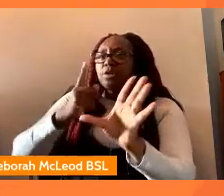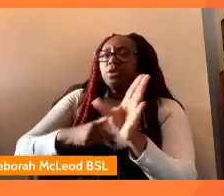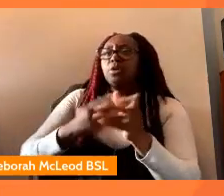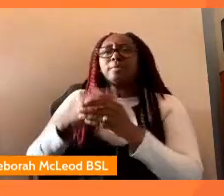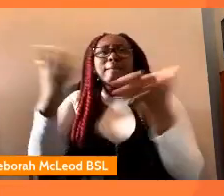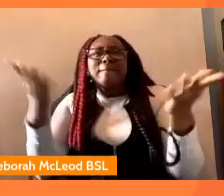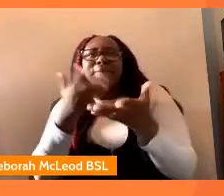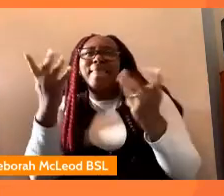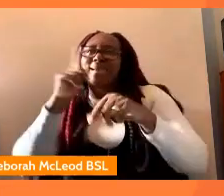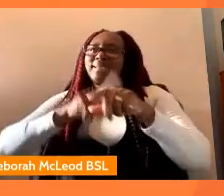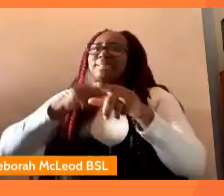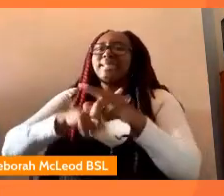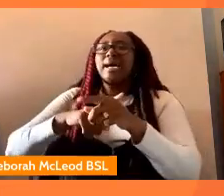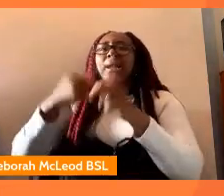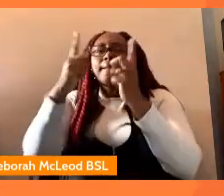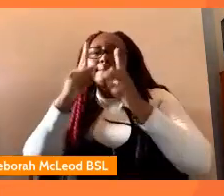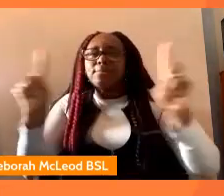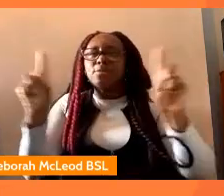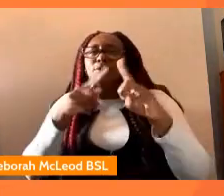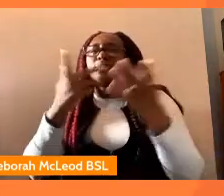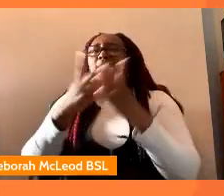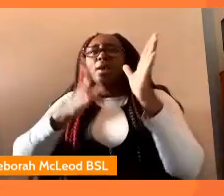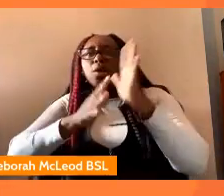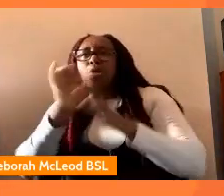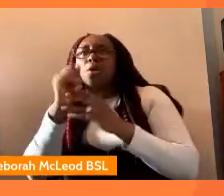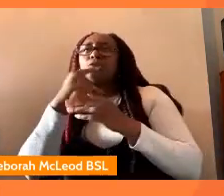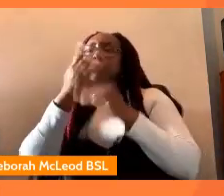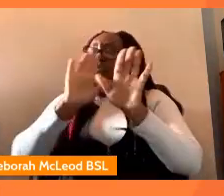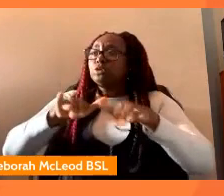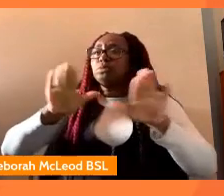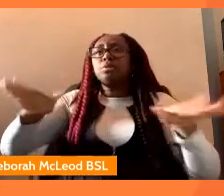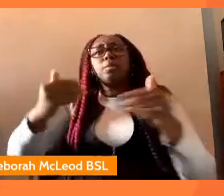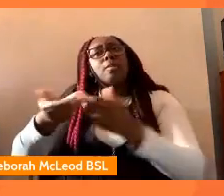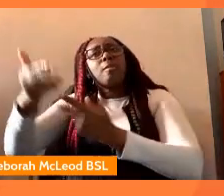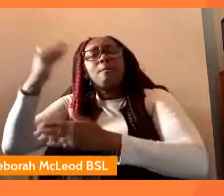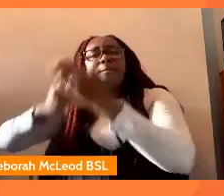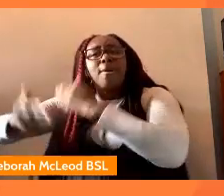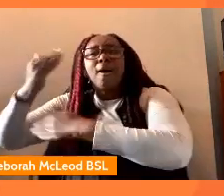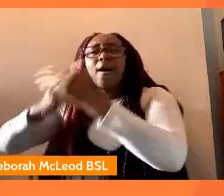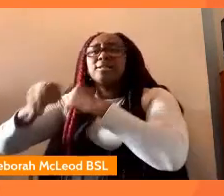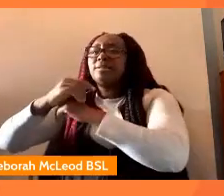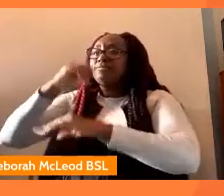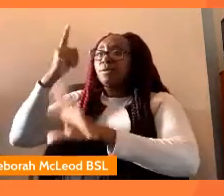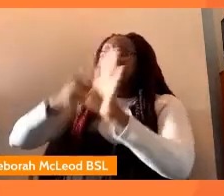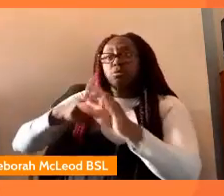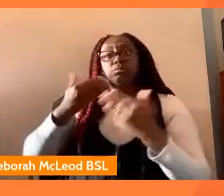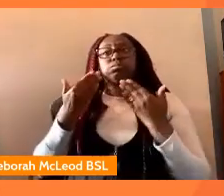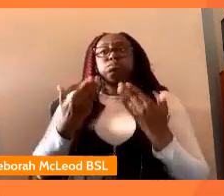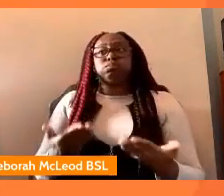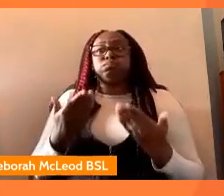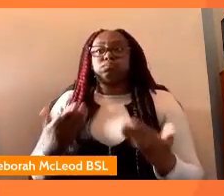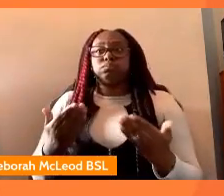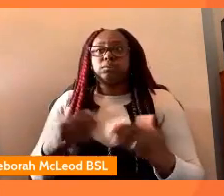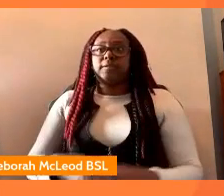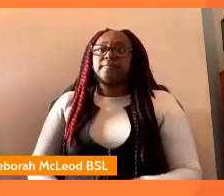music and fashion of the kids of the past, uncovered by the youth of the present.